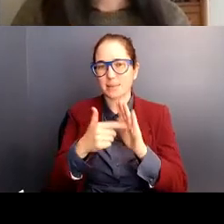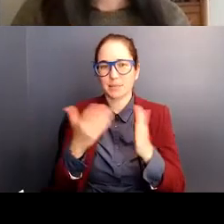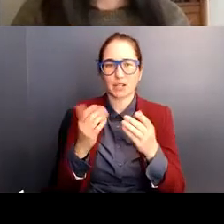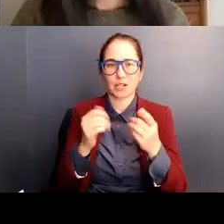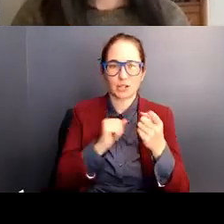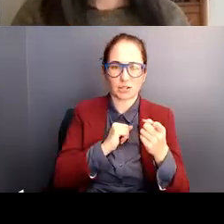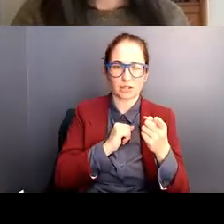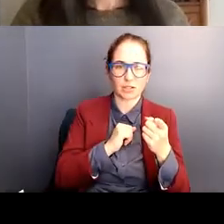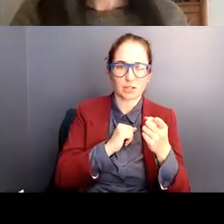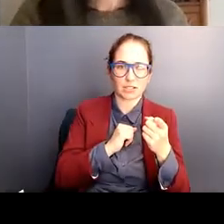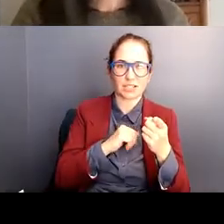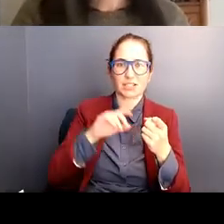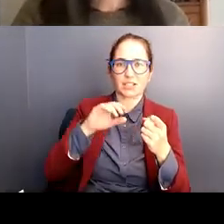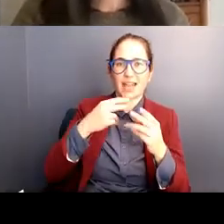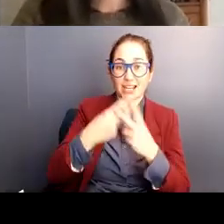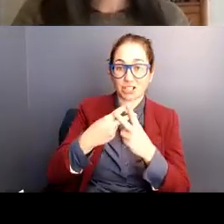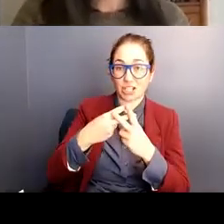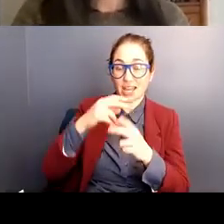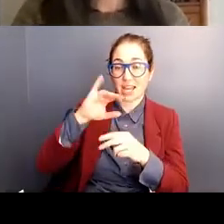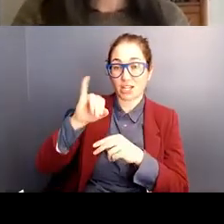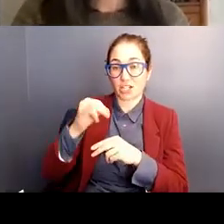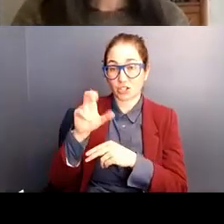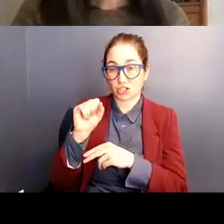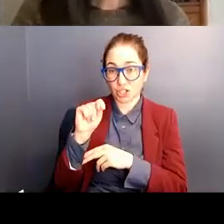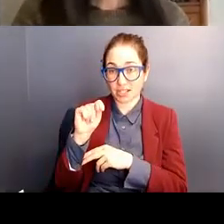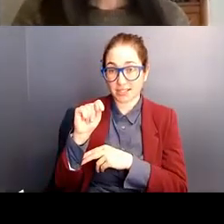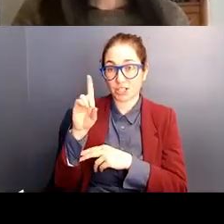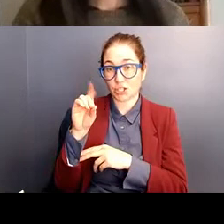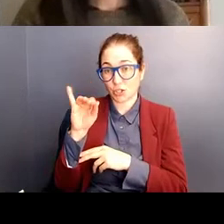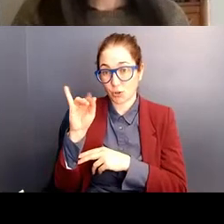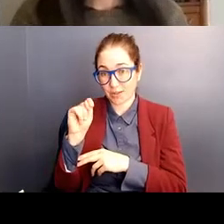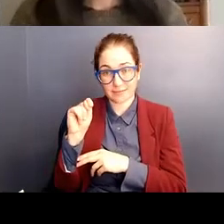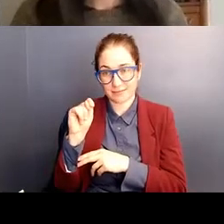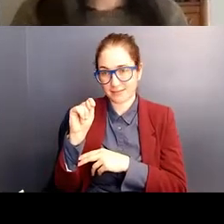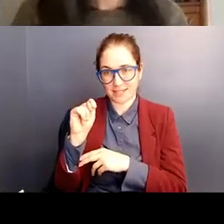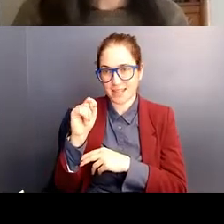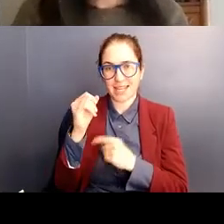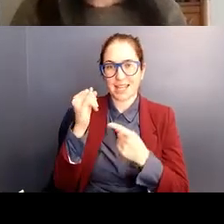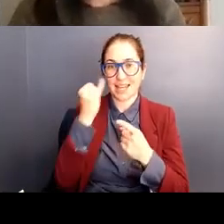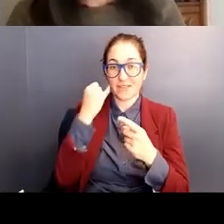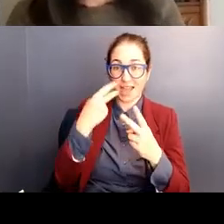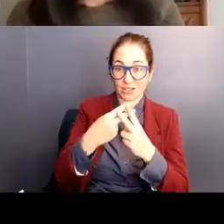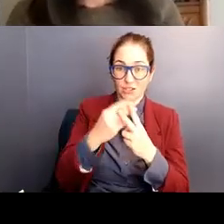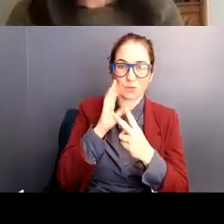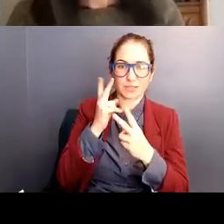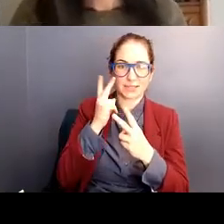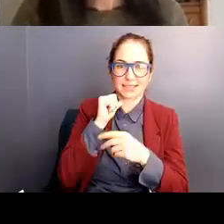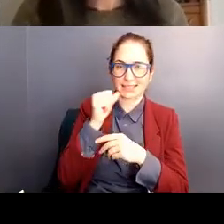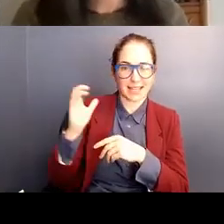#JustDoIt, ifs that with a has tag #justdoit, it would read it